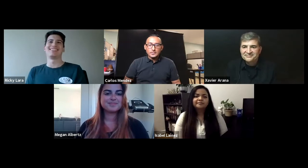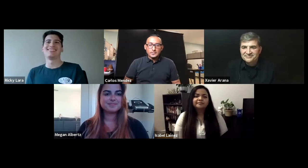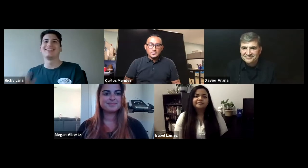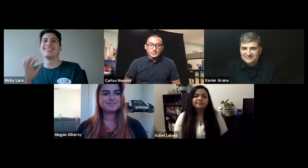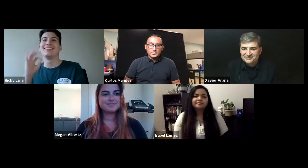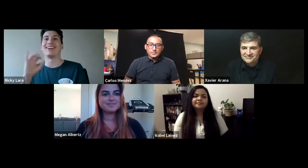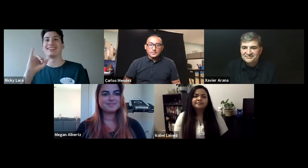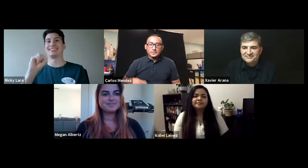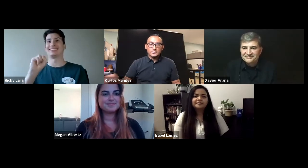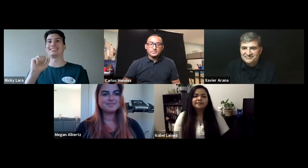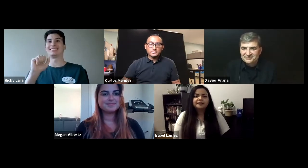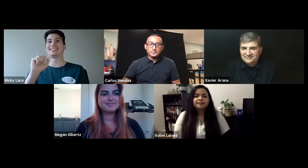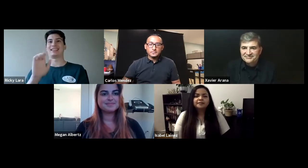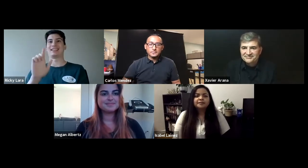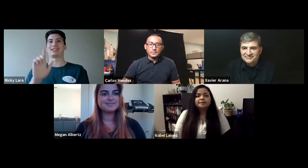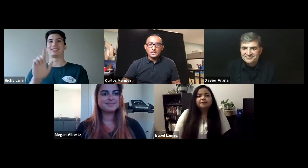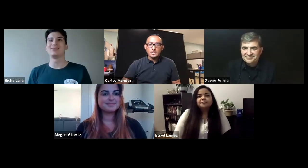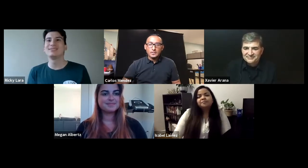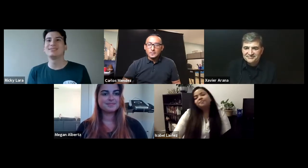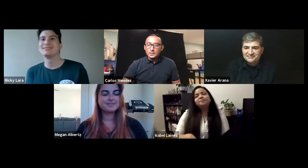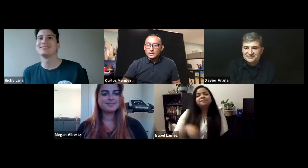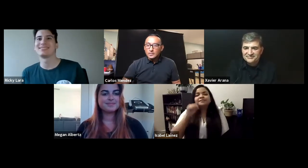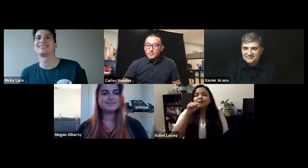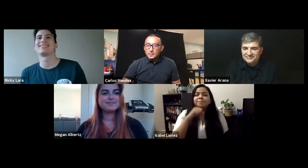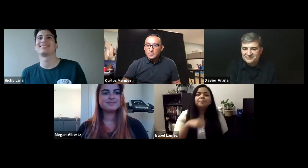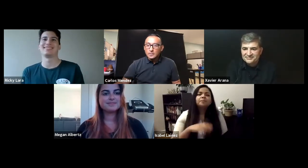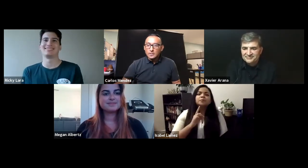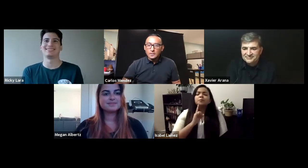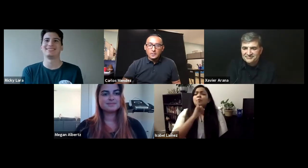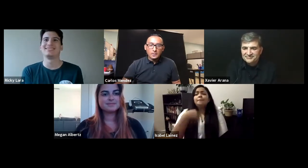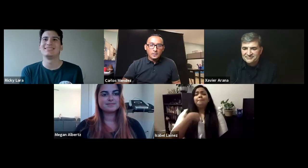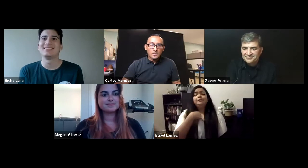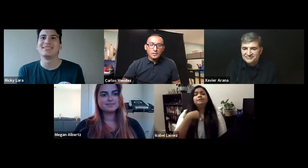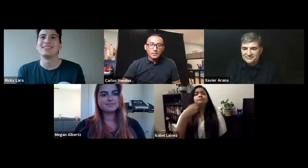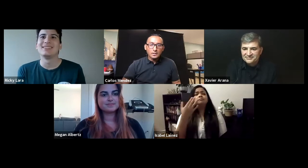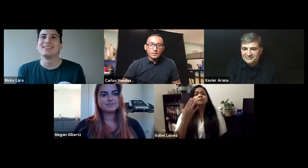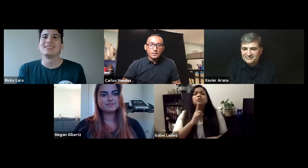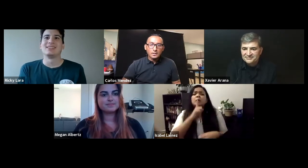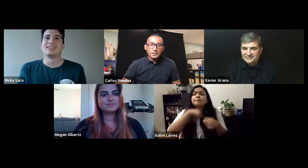to improve yourself, better yourself for sure. Isabel, would you like to answer?